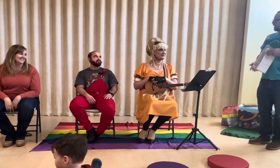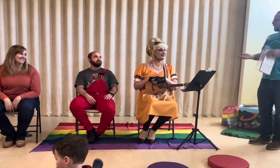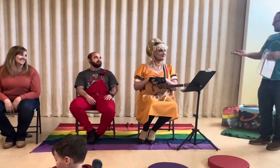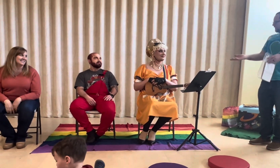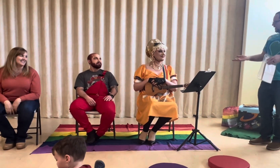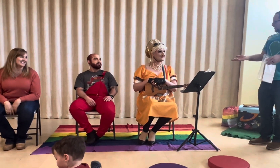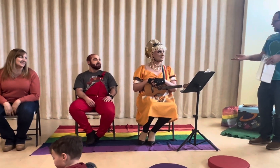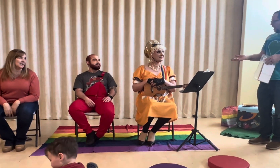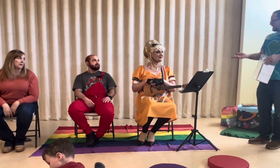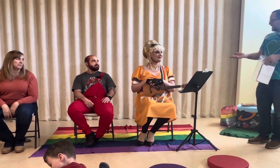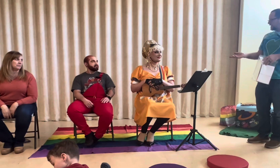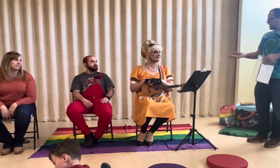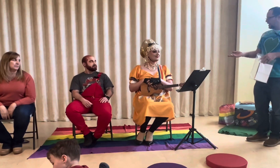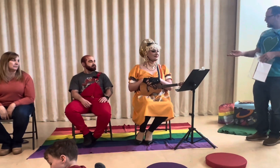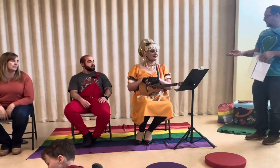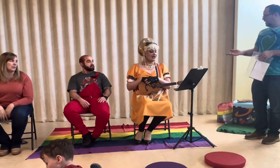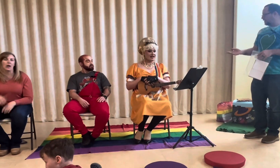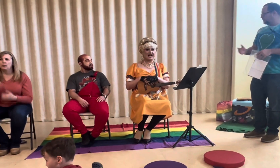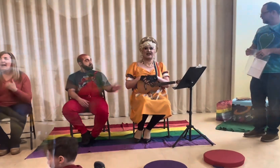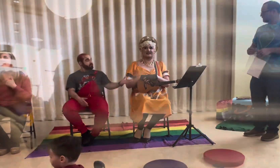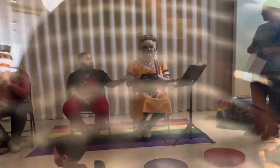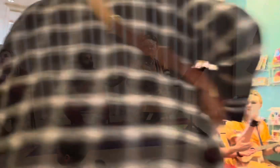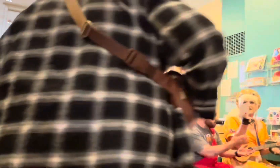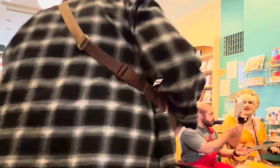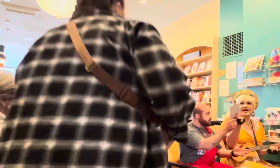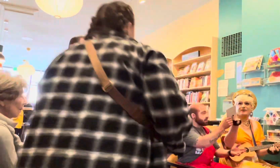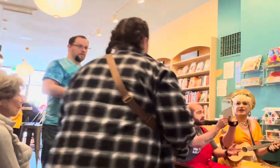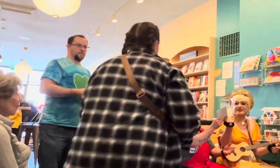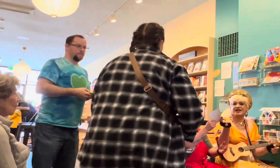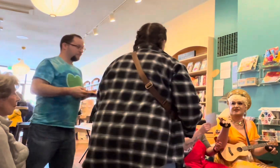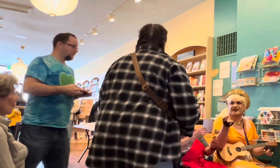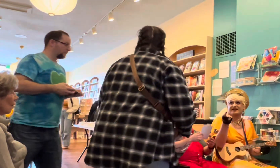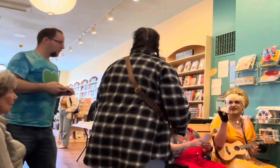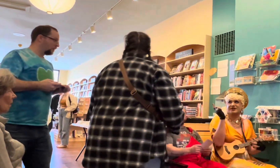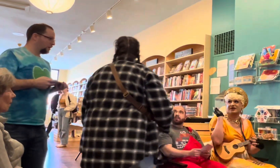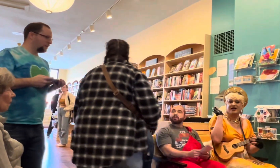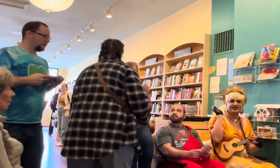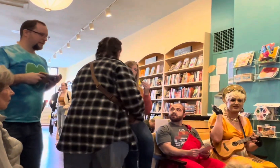We also have a contest as well. CALI: Yes! Miss Makena, will you tell us about the T-shirt contest?